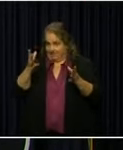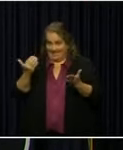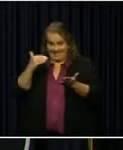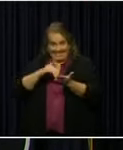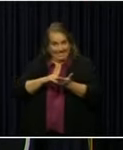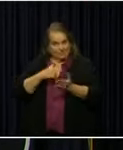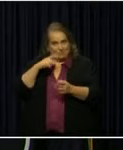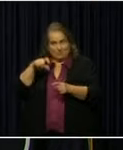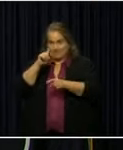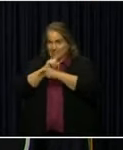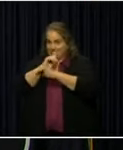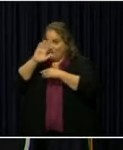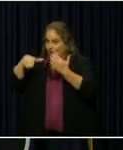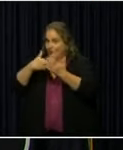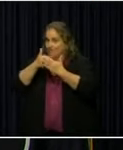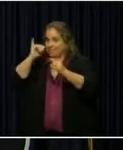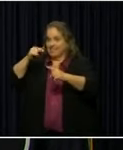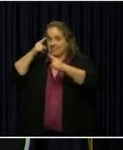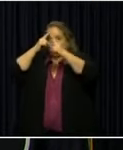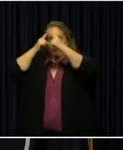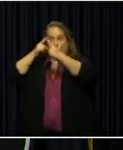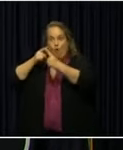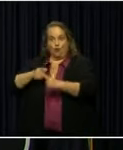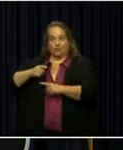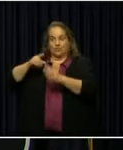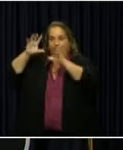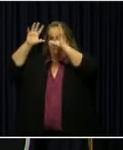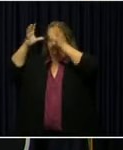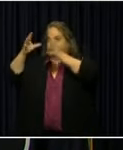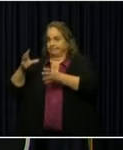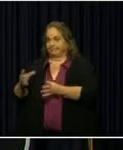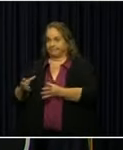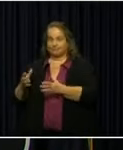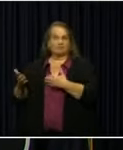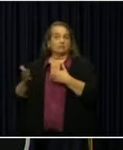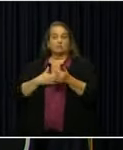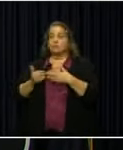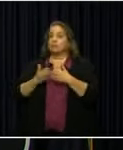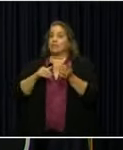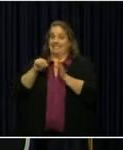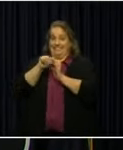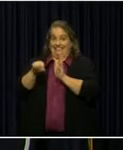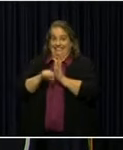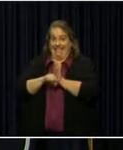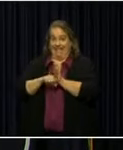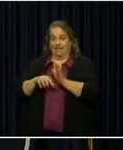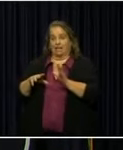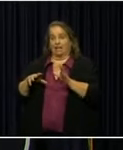IT, IT SHOWS AGAIN WHAT ANY MASS